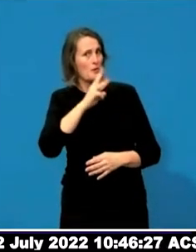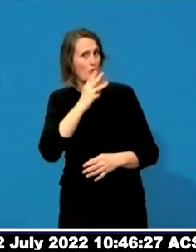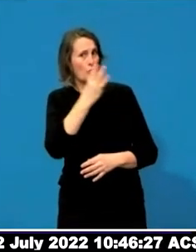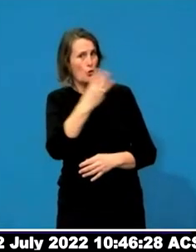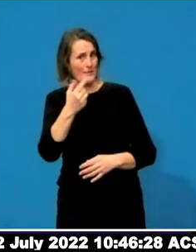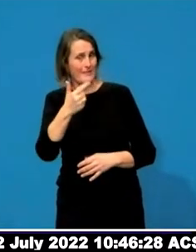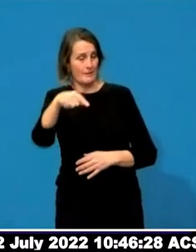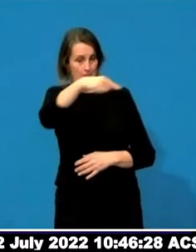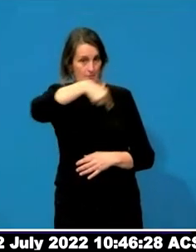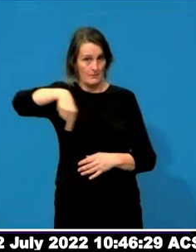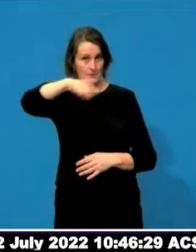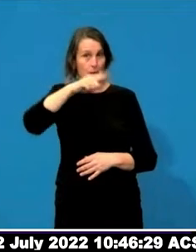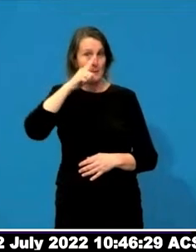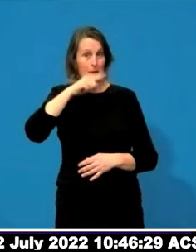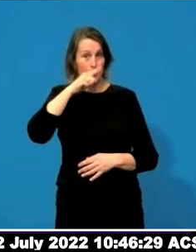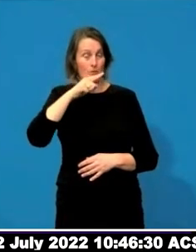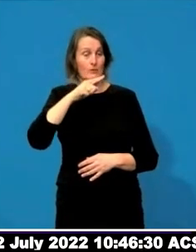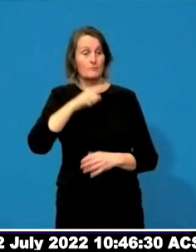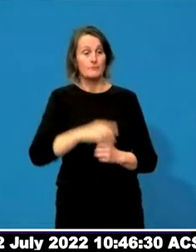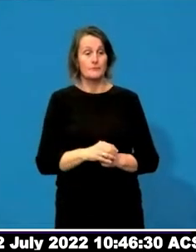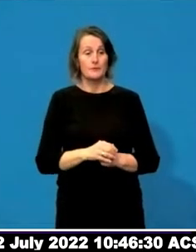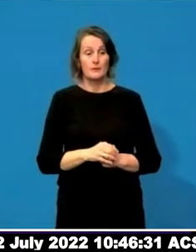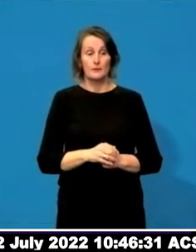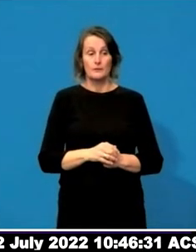live in remote or very remote communities? Yes, correct.